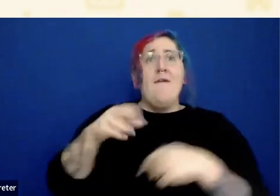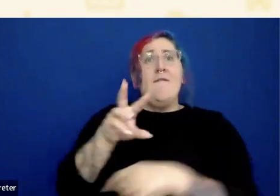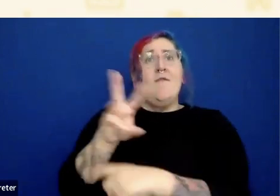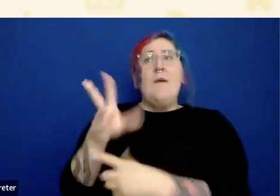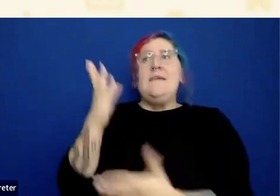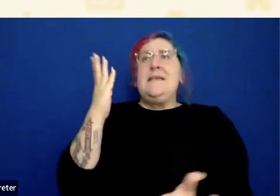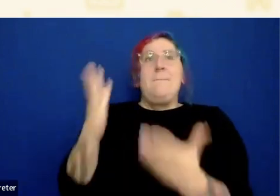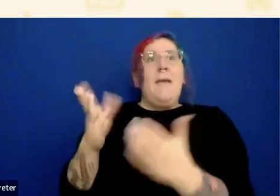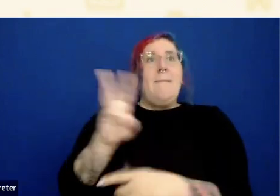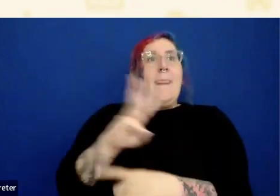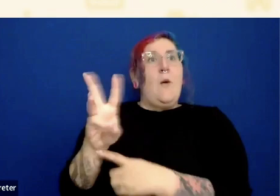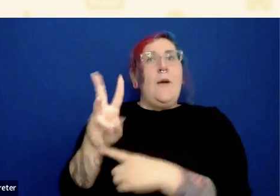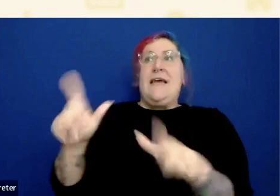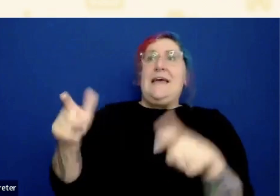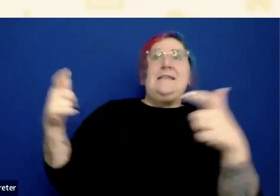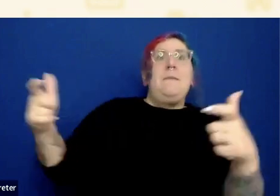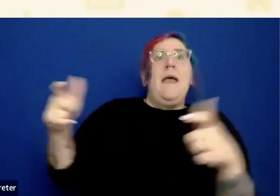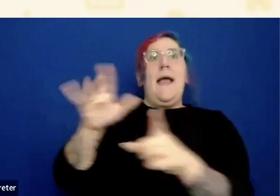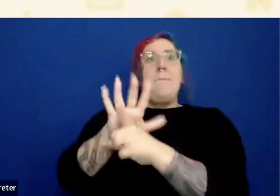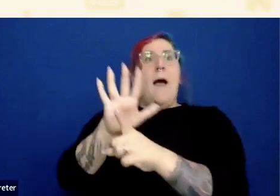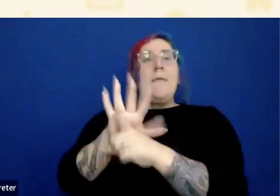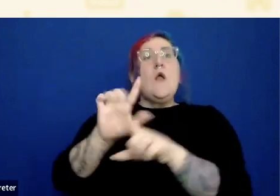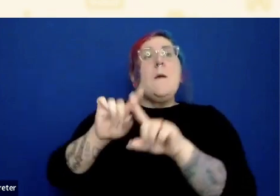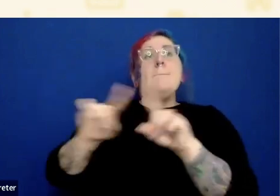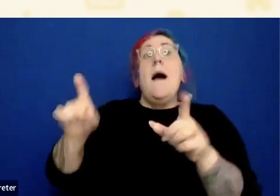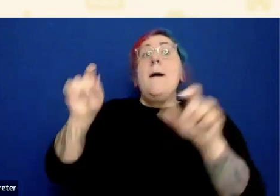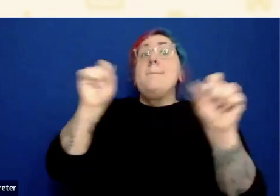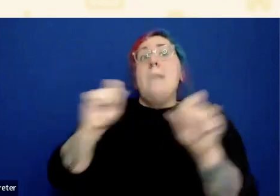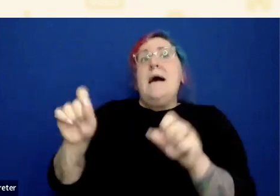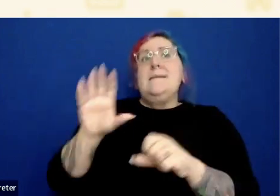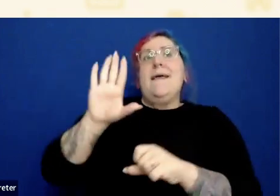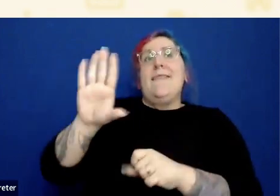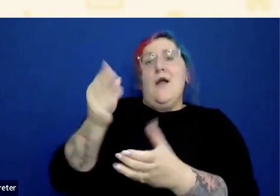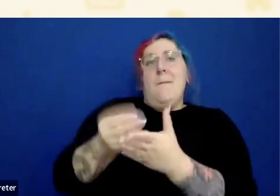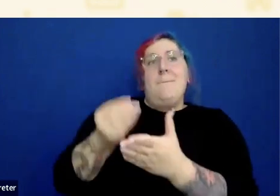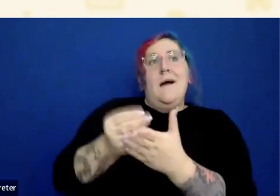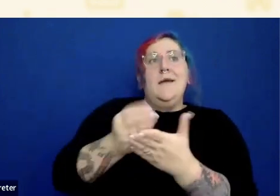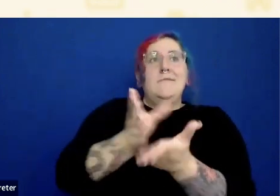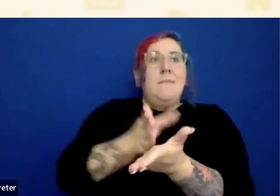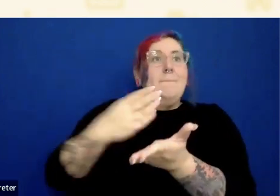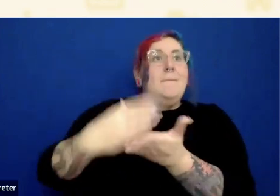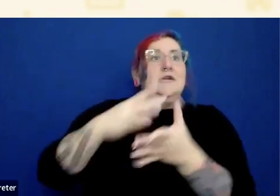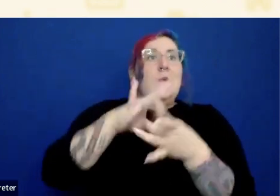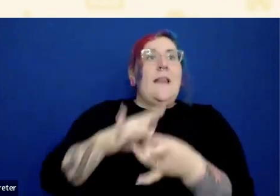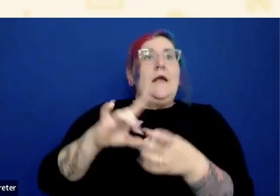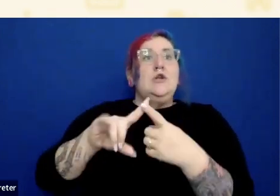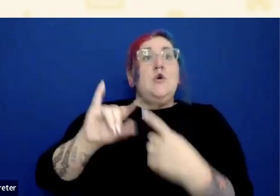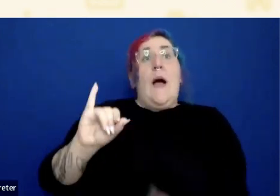their IT budget or their budget to develop the website might be only a couple of thousand dollars.